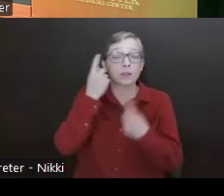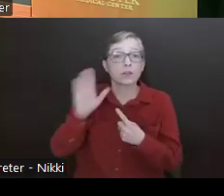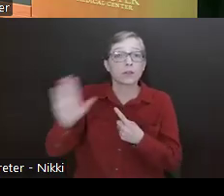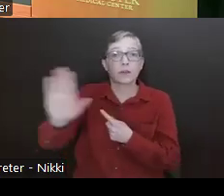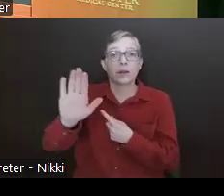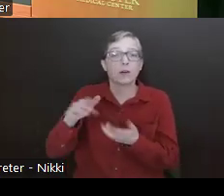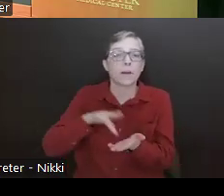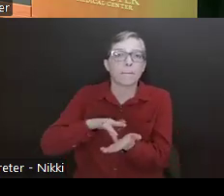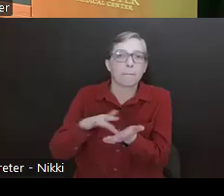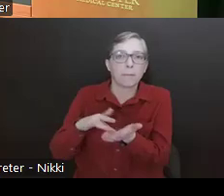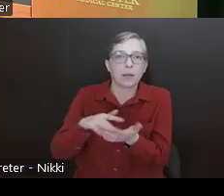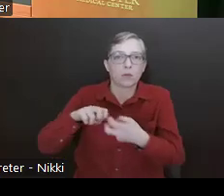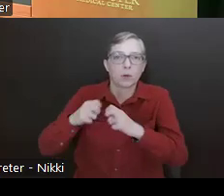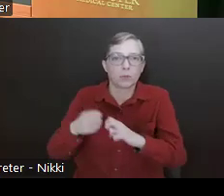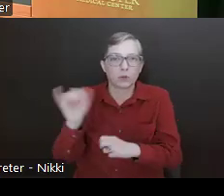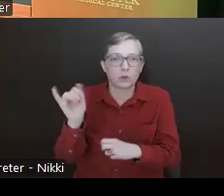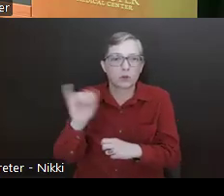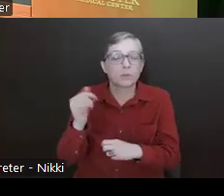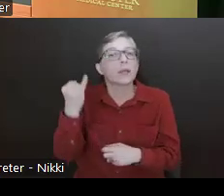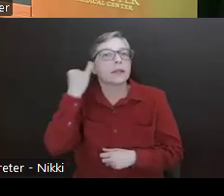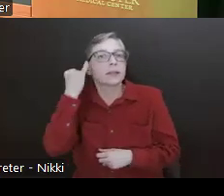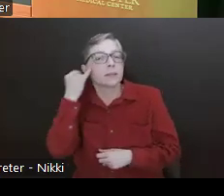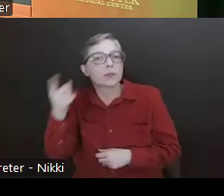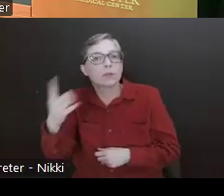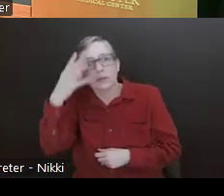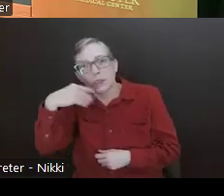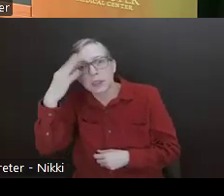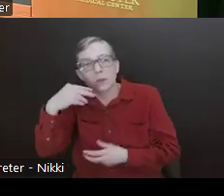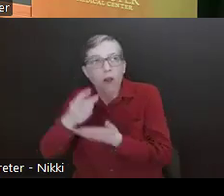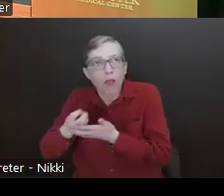trouble sleeping uh but their diuretic is being given at night time and they're getting up four